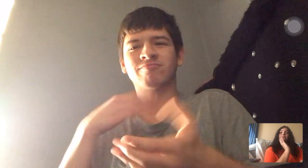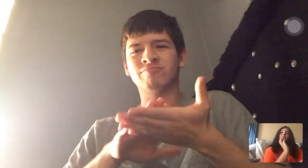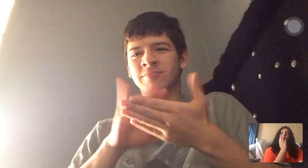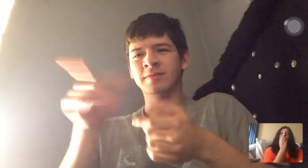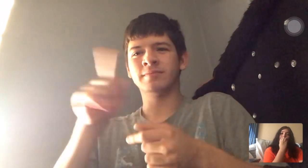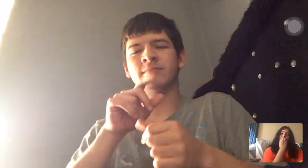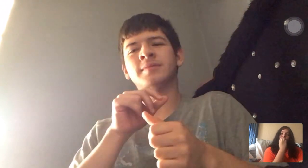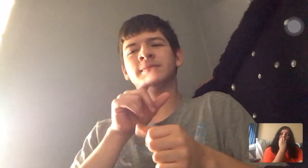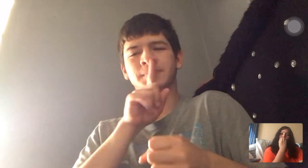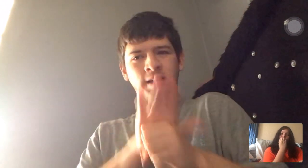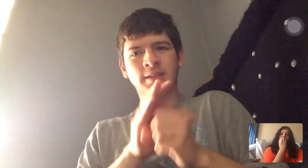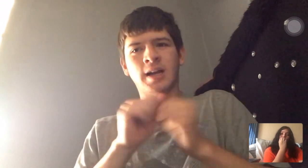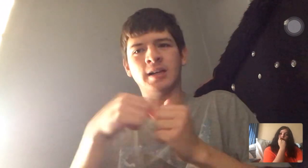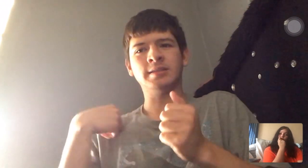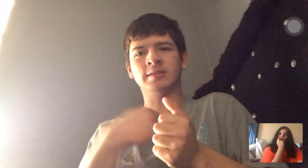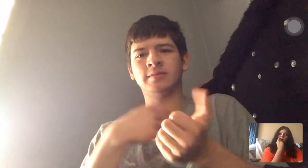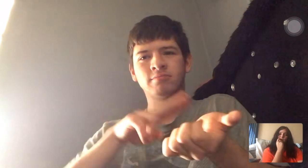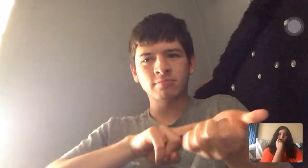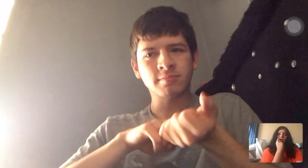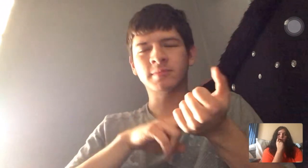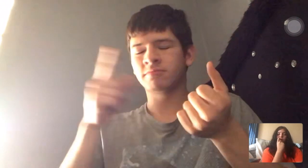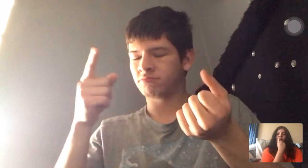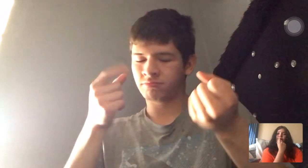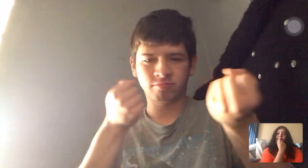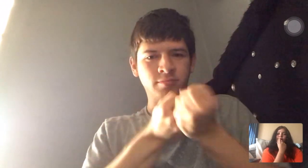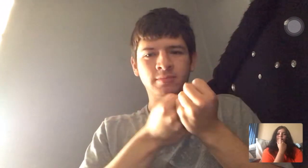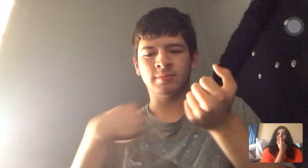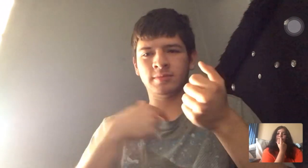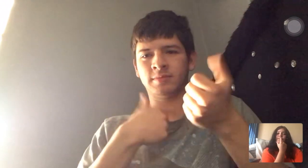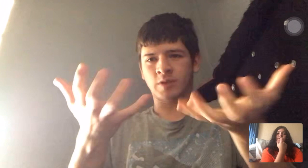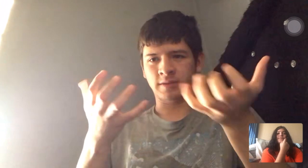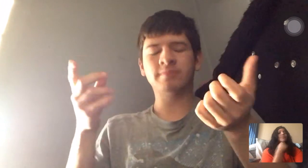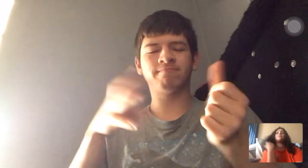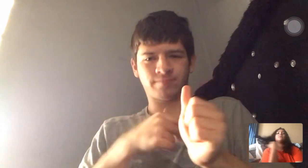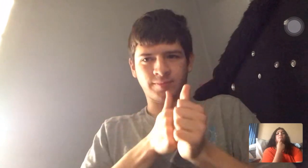ALEXIS I applaud CSD for staying committed to us. They’re listening to us and supporting what we want.